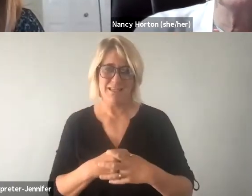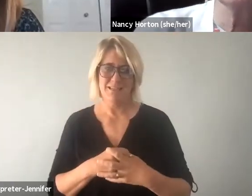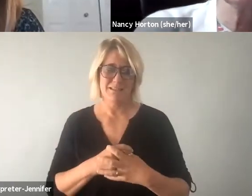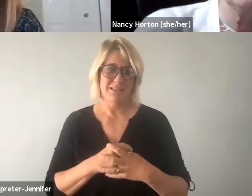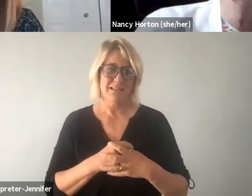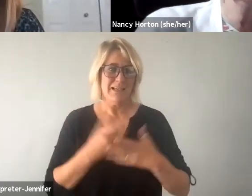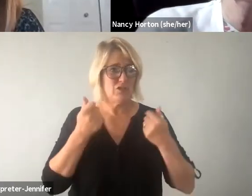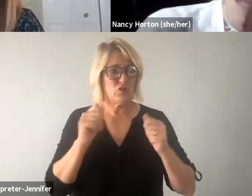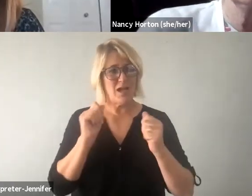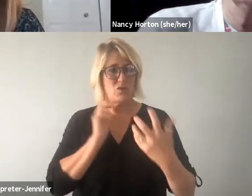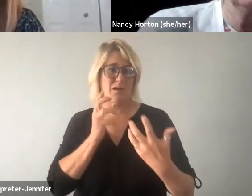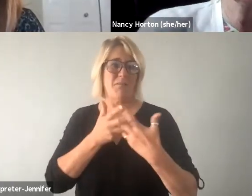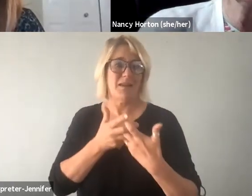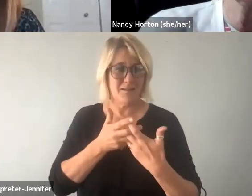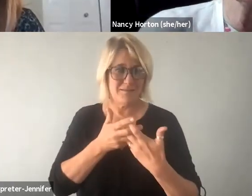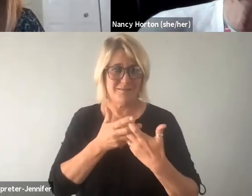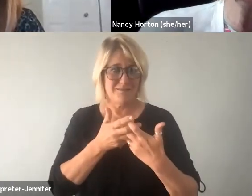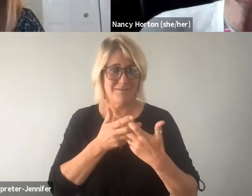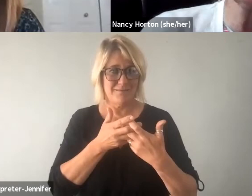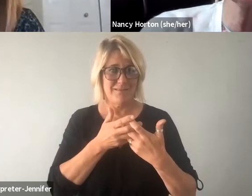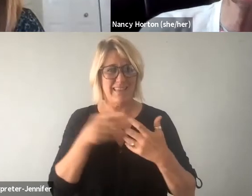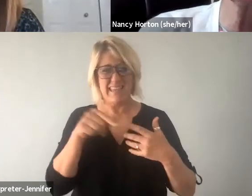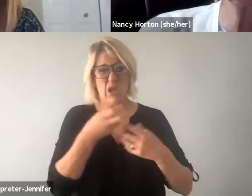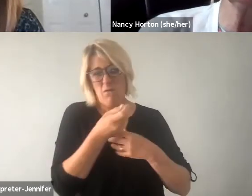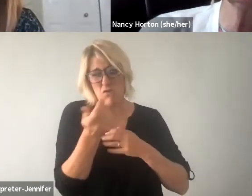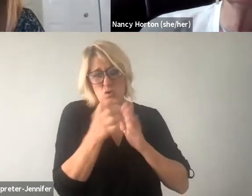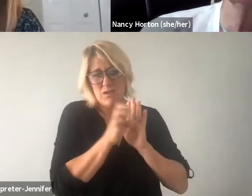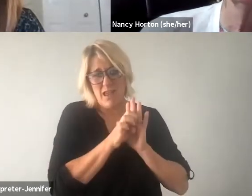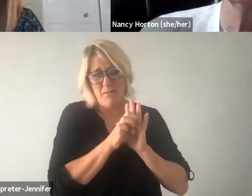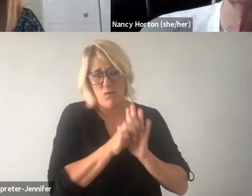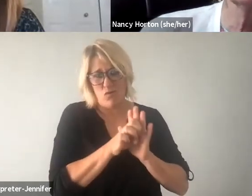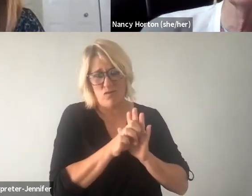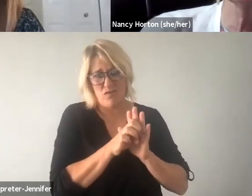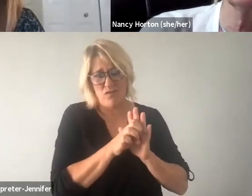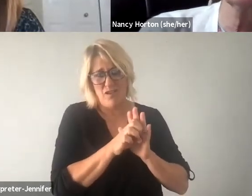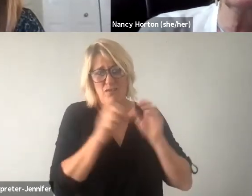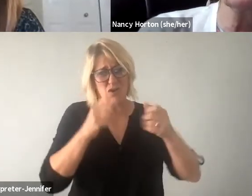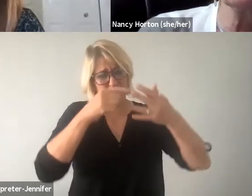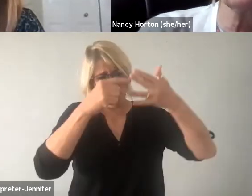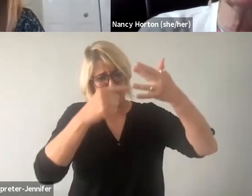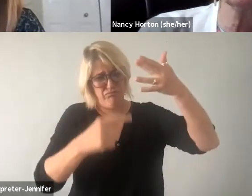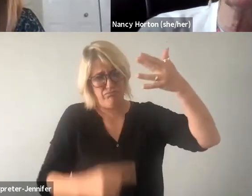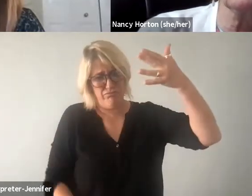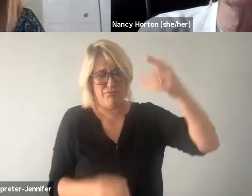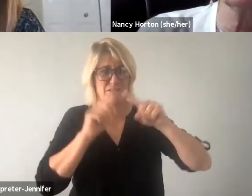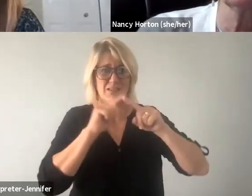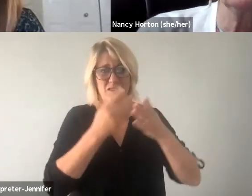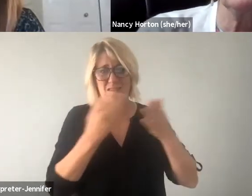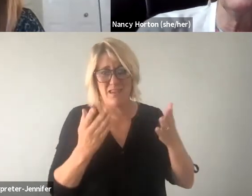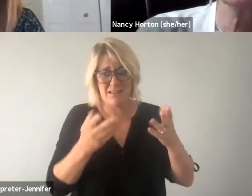just wanted to remind folks that, accommodate, you know, folks. These